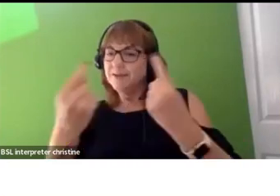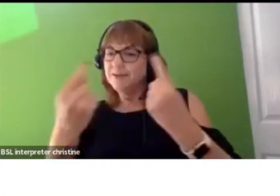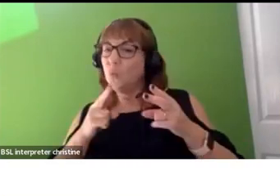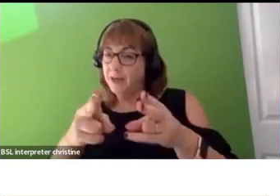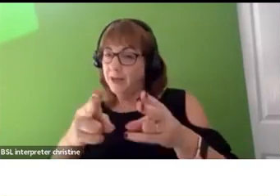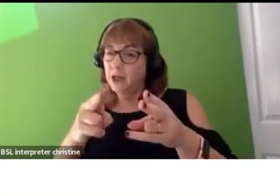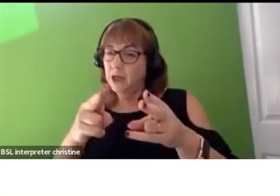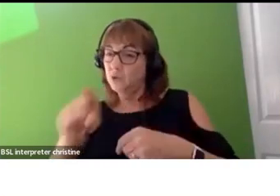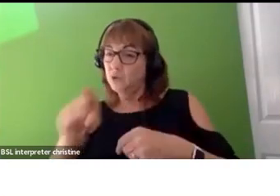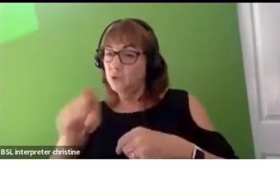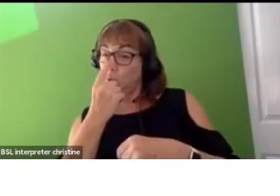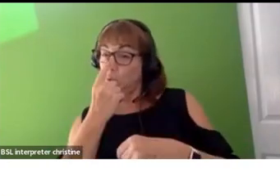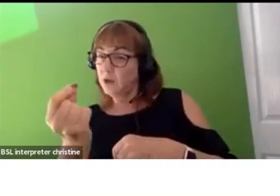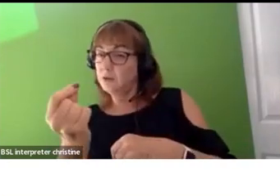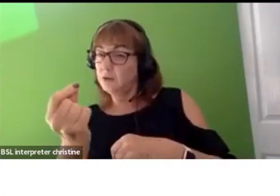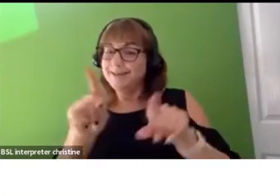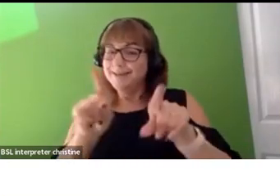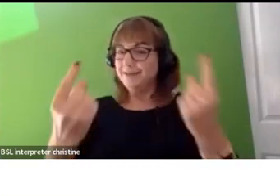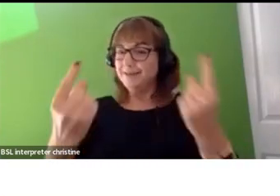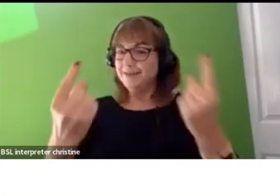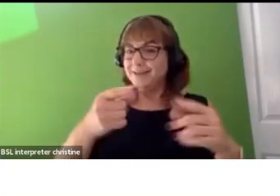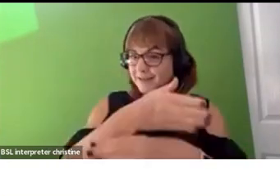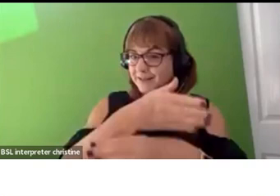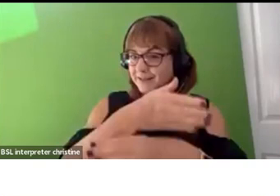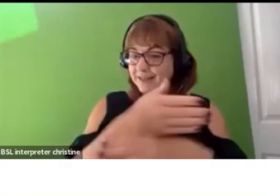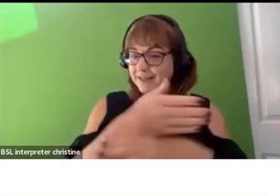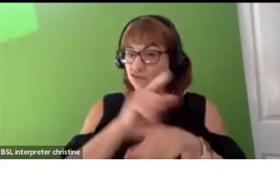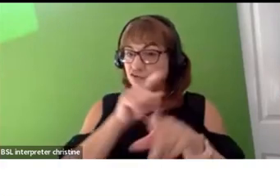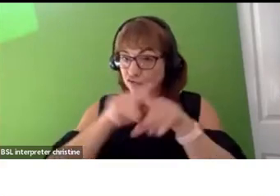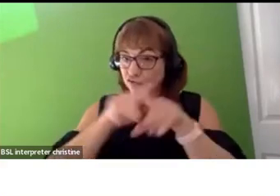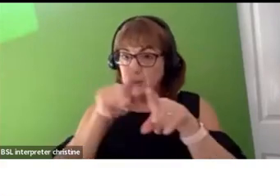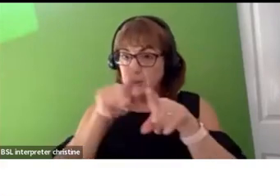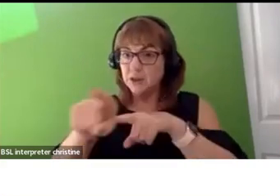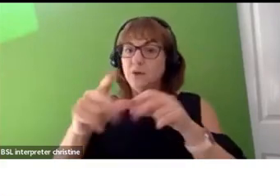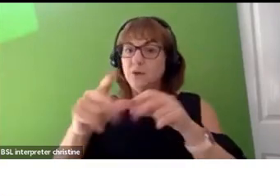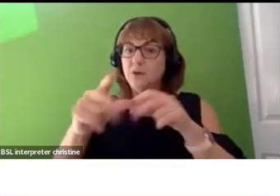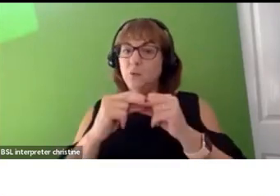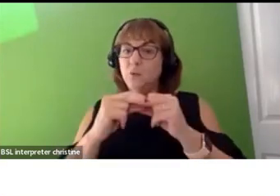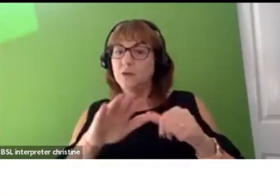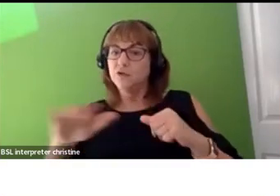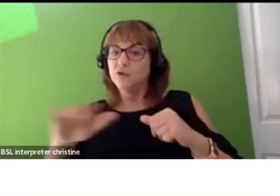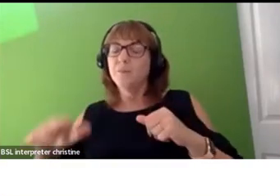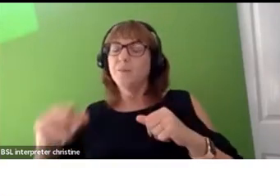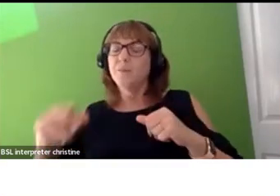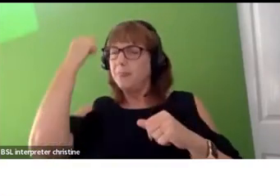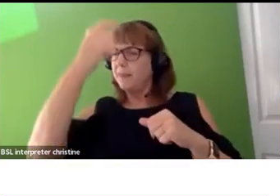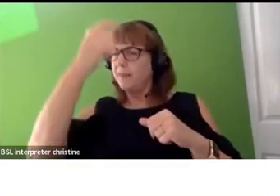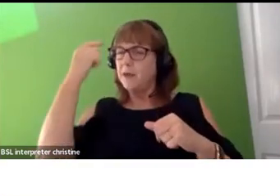calming or alerting. But what I'd love you to do is think about movement. So movement is our best